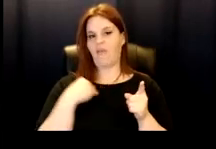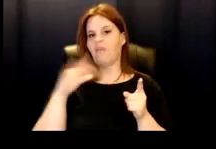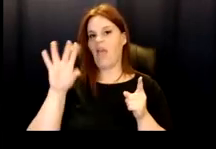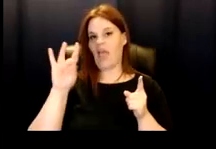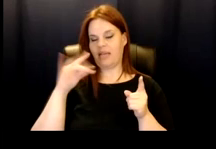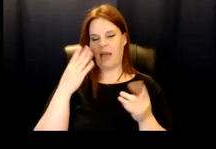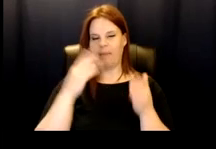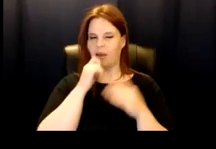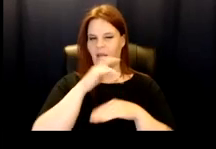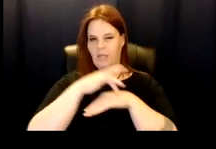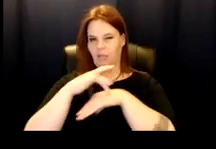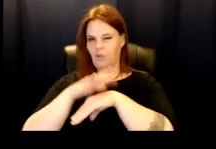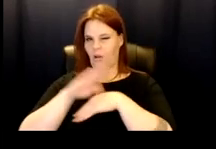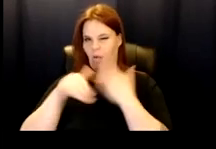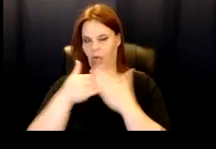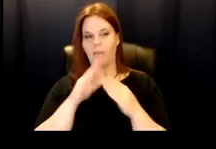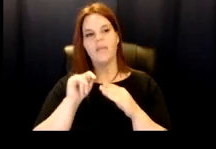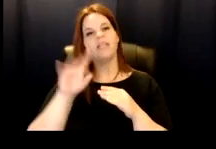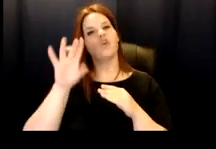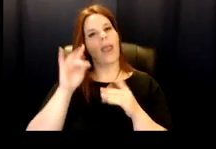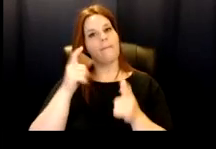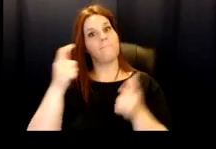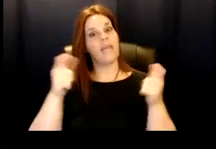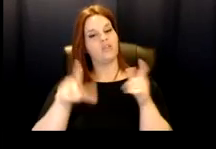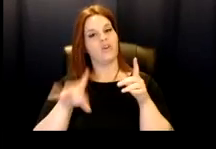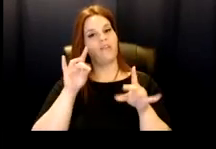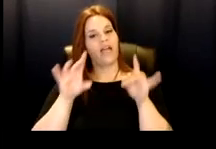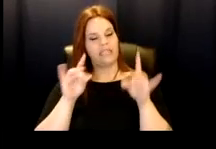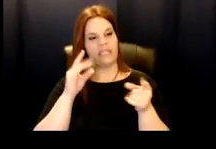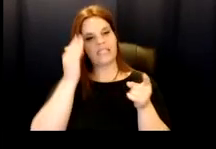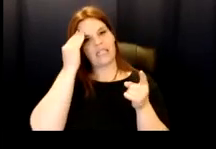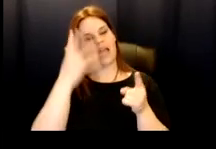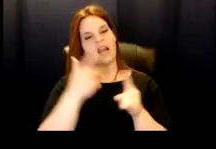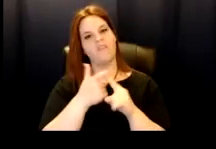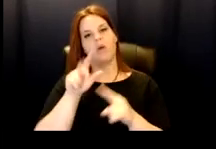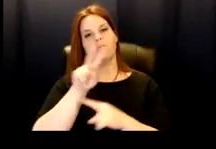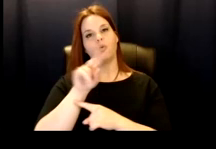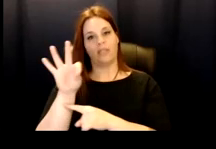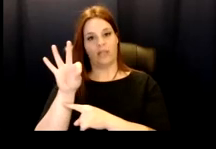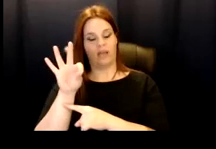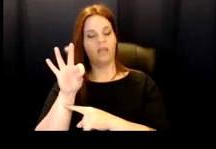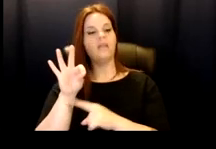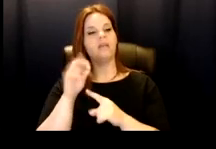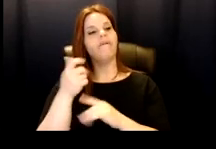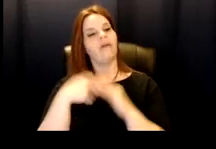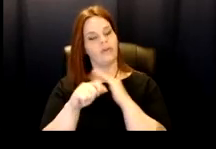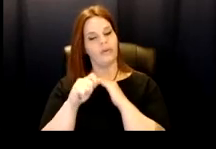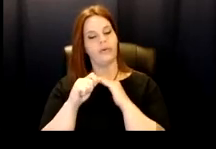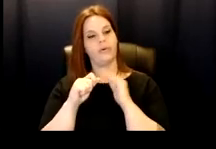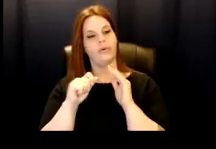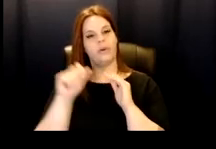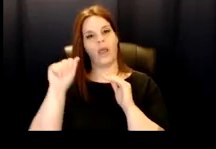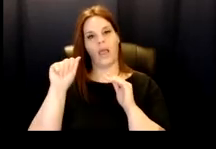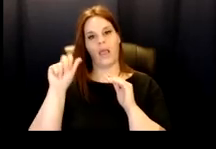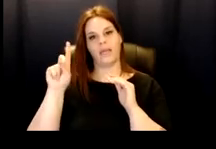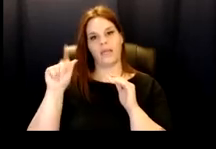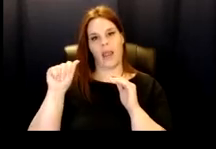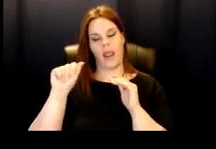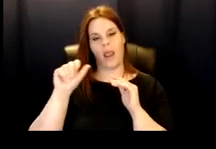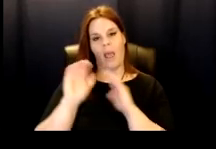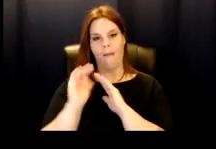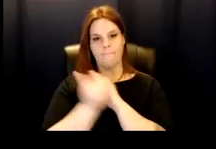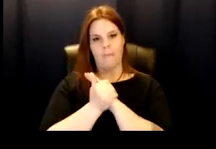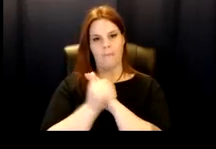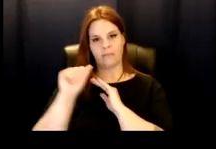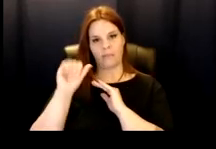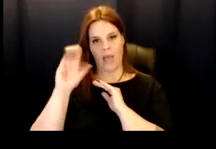all, 8 major findings and these are data from 2009, under the ADA Amendments Act, up through